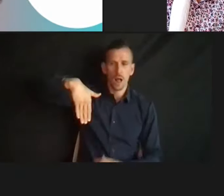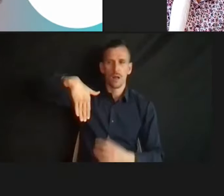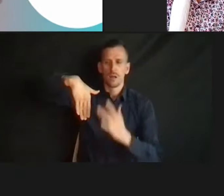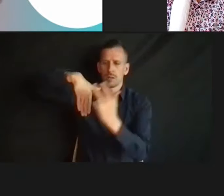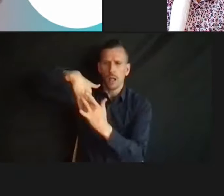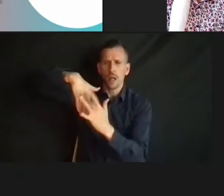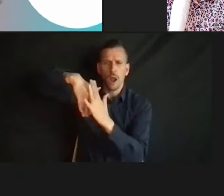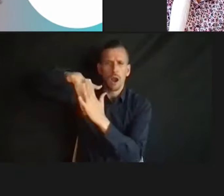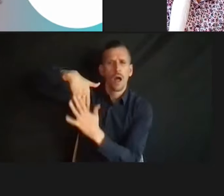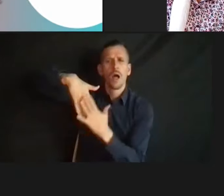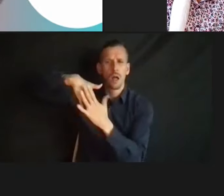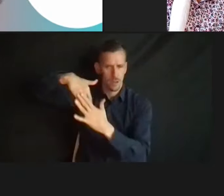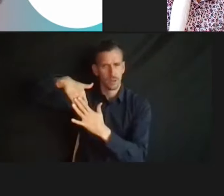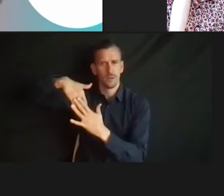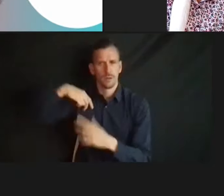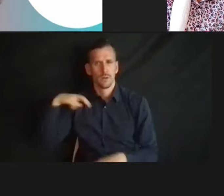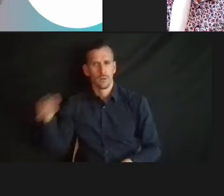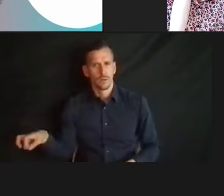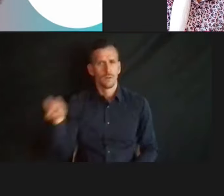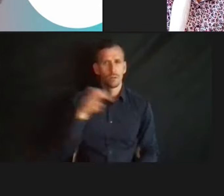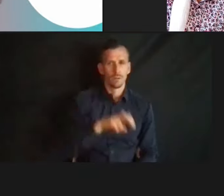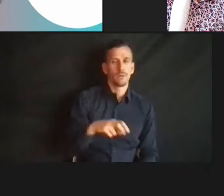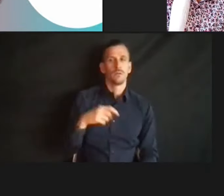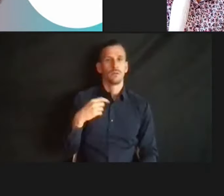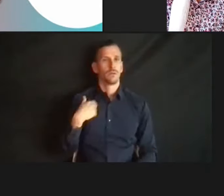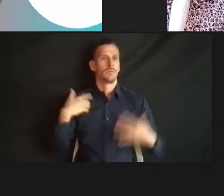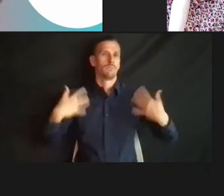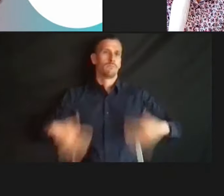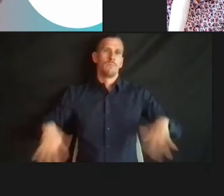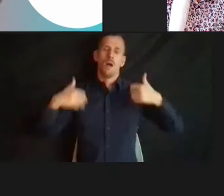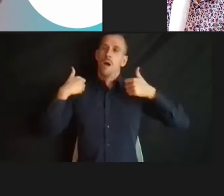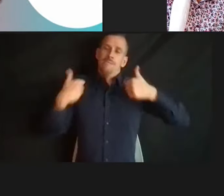work on some of these issues in Cape Verde, but I would also venture to say that in many ways,